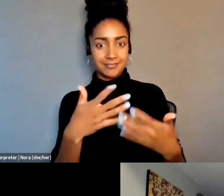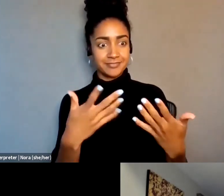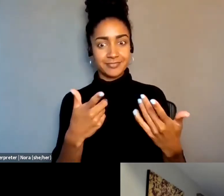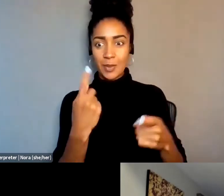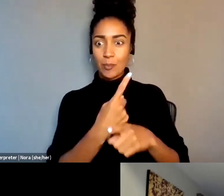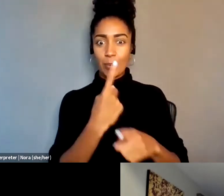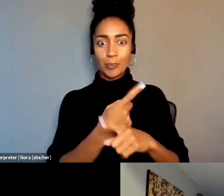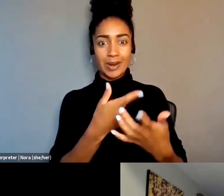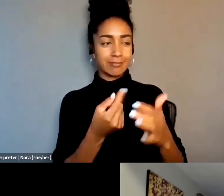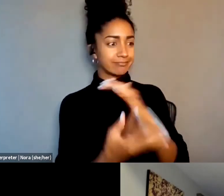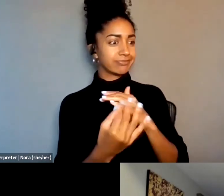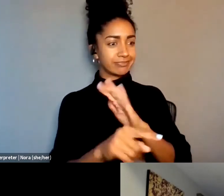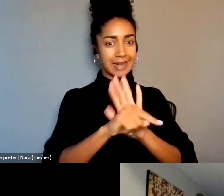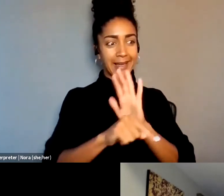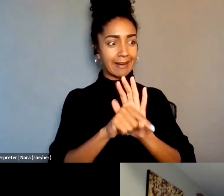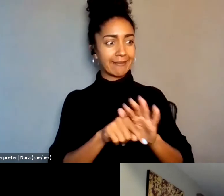So, while we all want to get to the day that we're only focused on the last mile, the